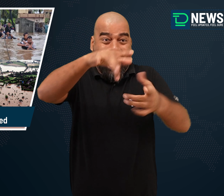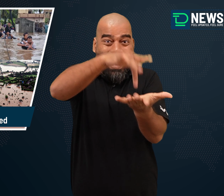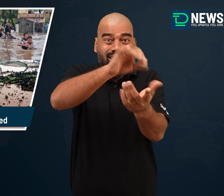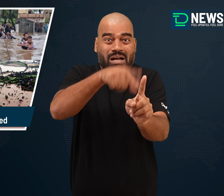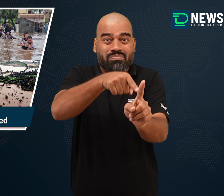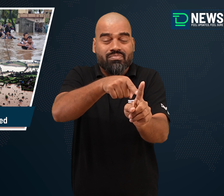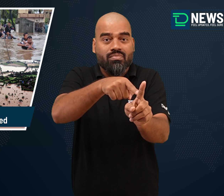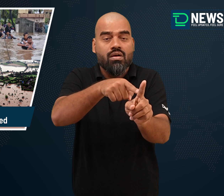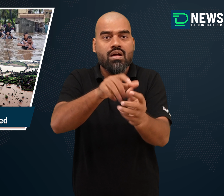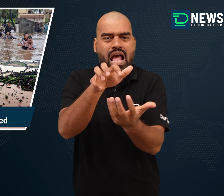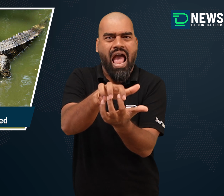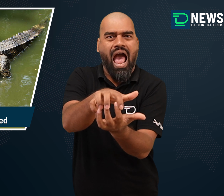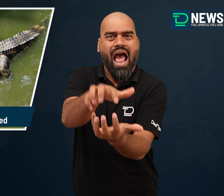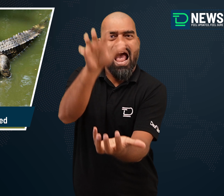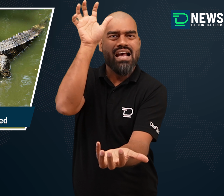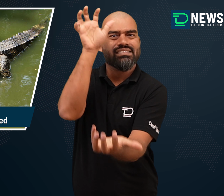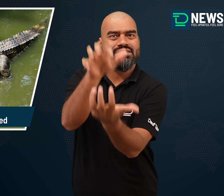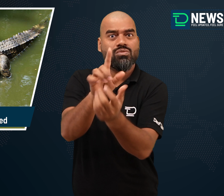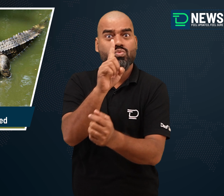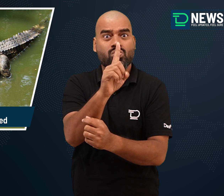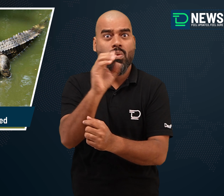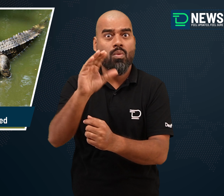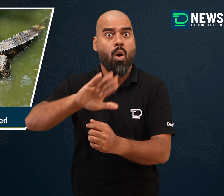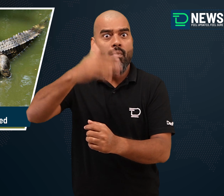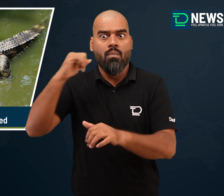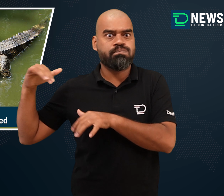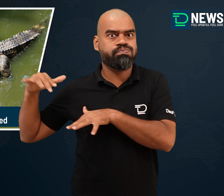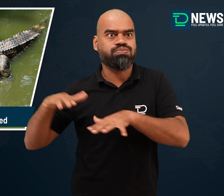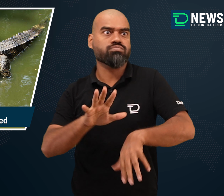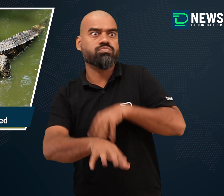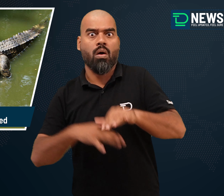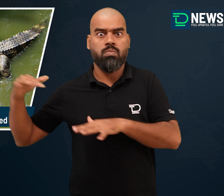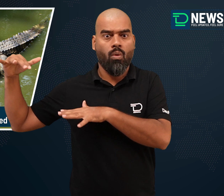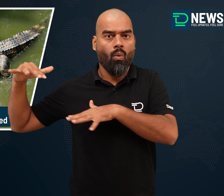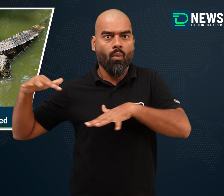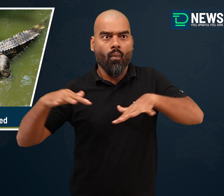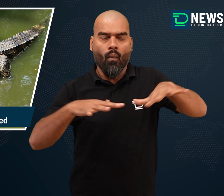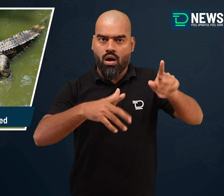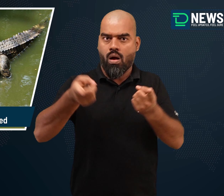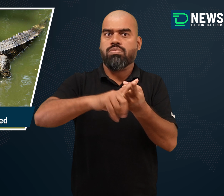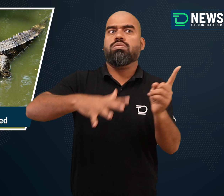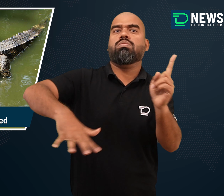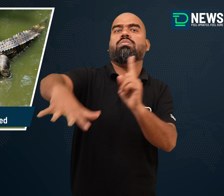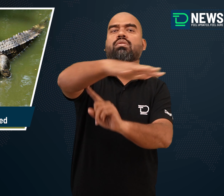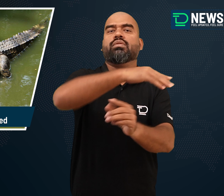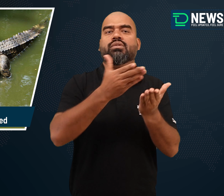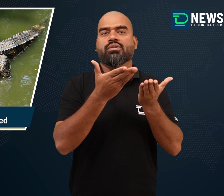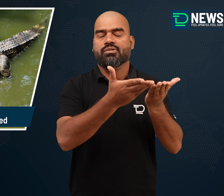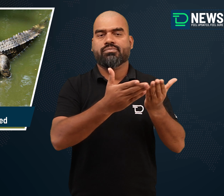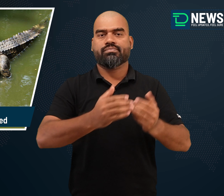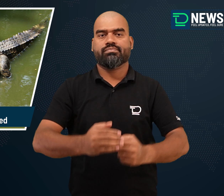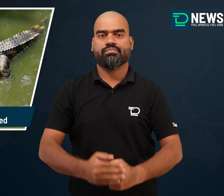hundreds of crocodiles have been sighted in various parts of the city.